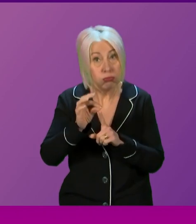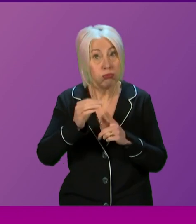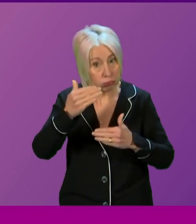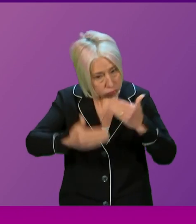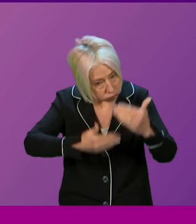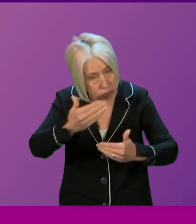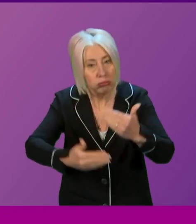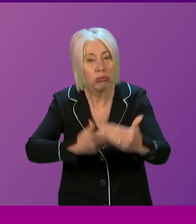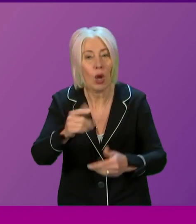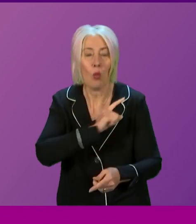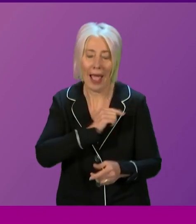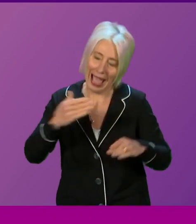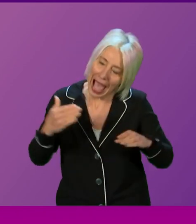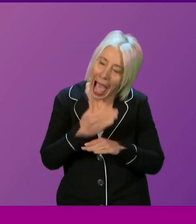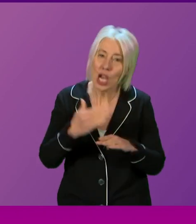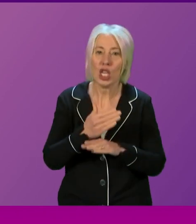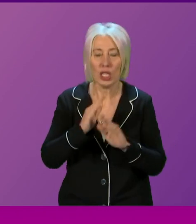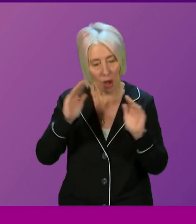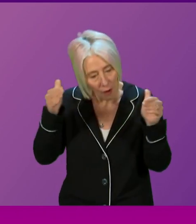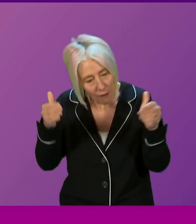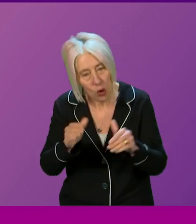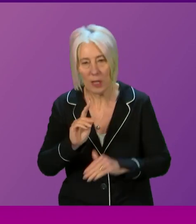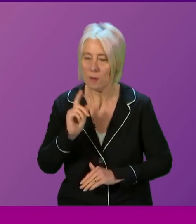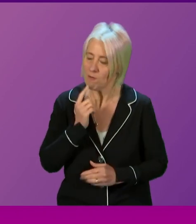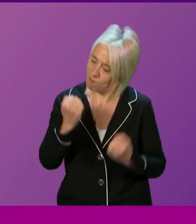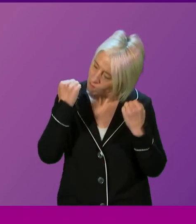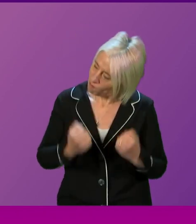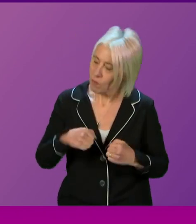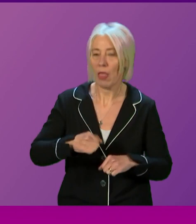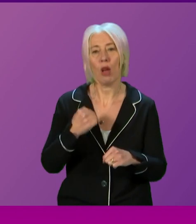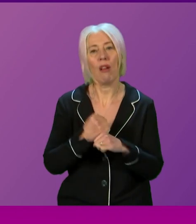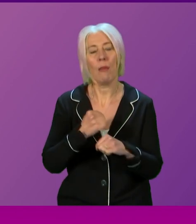because of the actions, focus and determination of this Government to support the work of